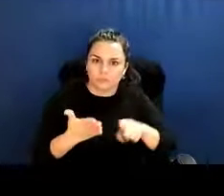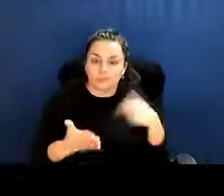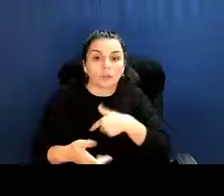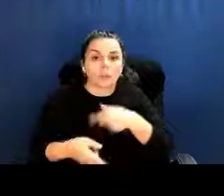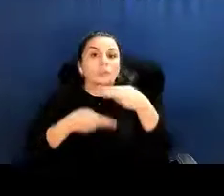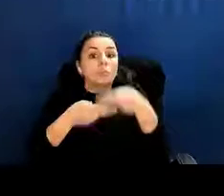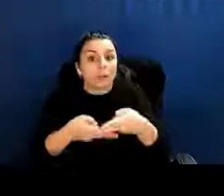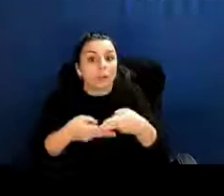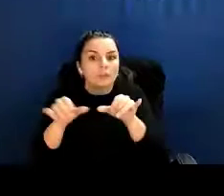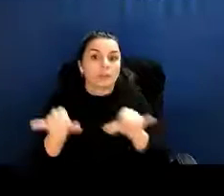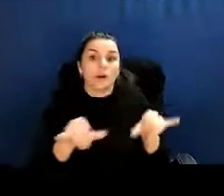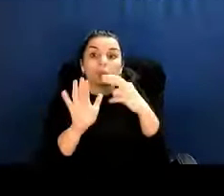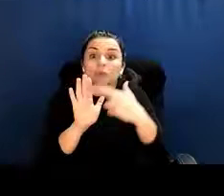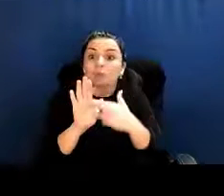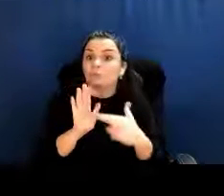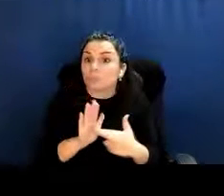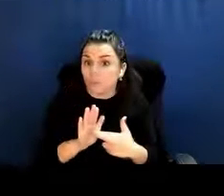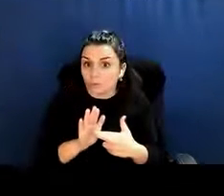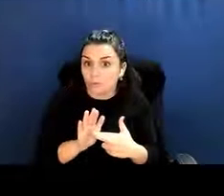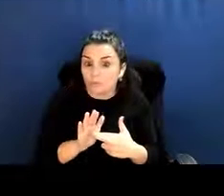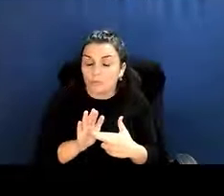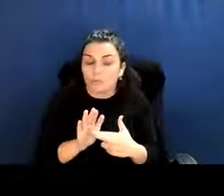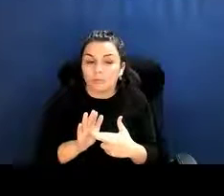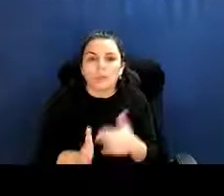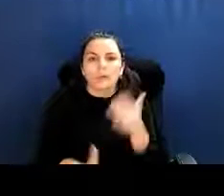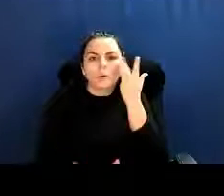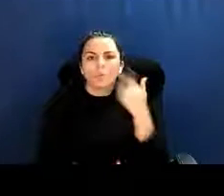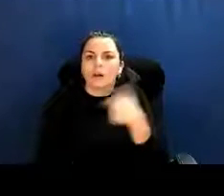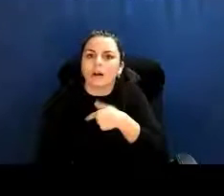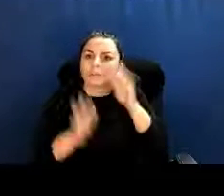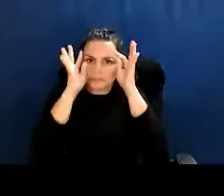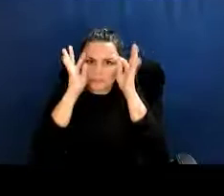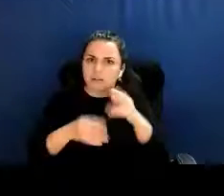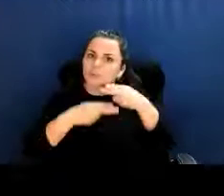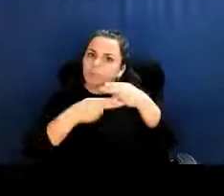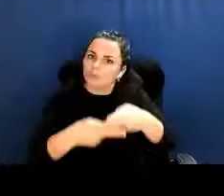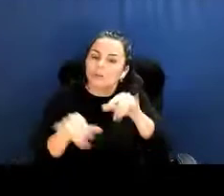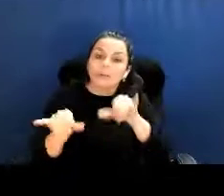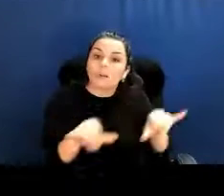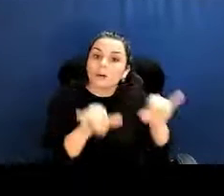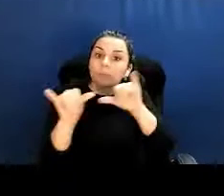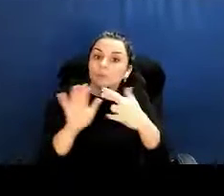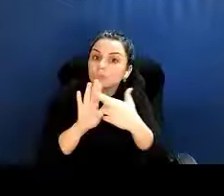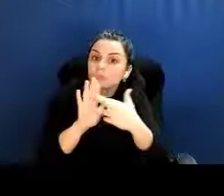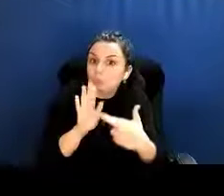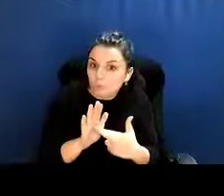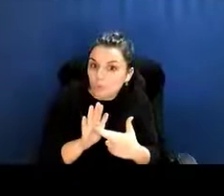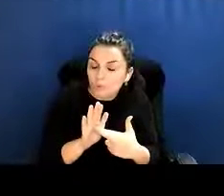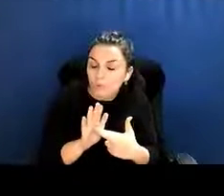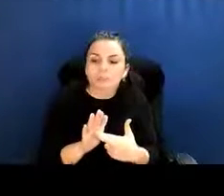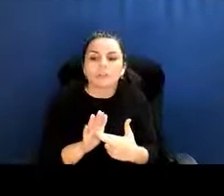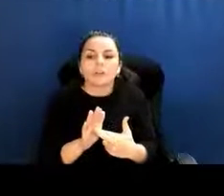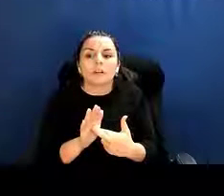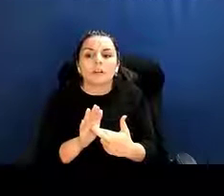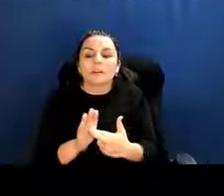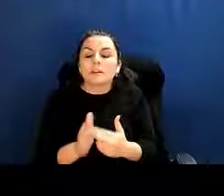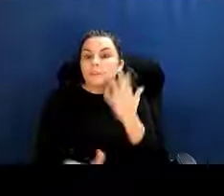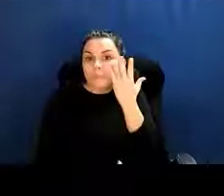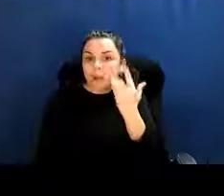The reason why it's generally referred to as the common rule is because, as I've mentioned earlier, many federal departments